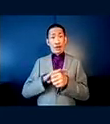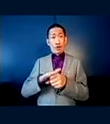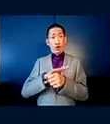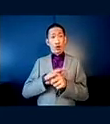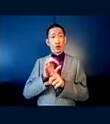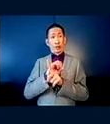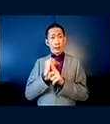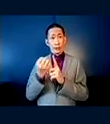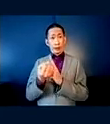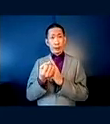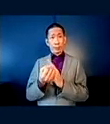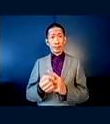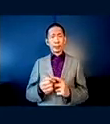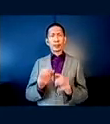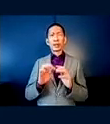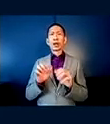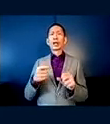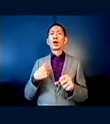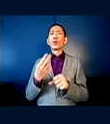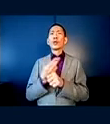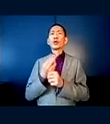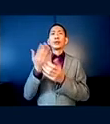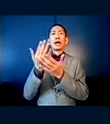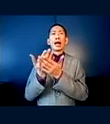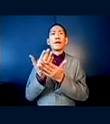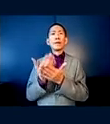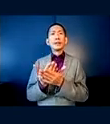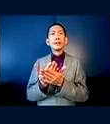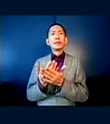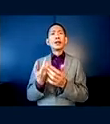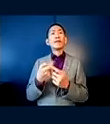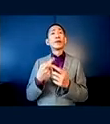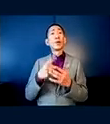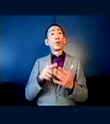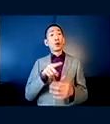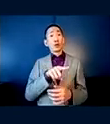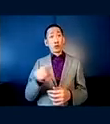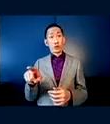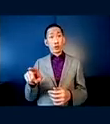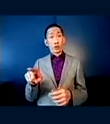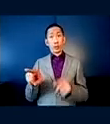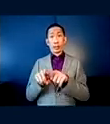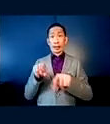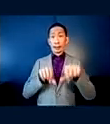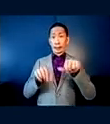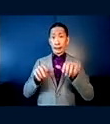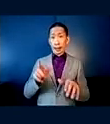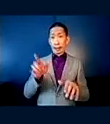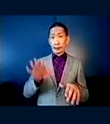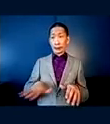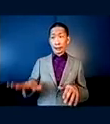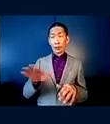HERE IN THE LOCAL CONTEXT? HOW CAN WE USE EVIDENCE FROM WHAT YOU ALL, THE SCIENTIST WHO